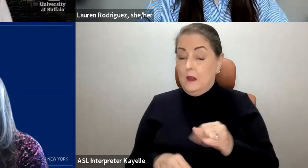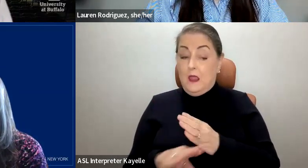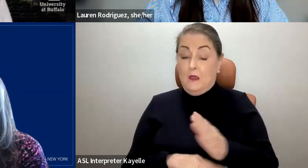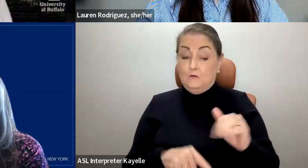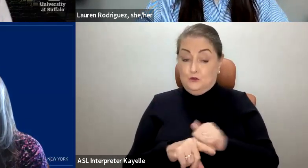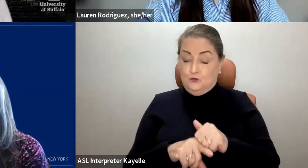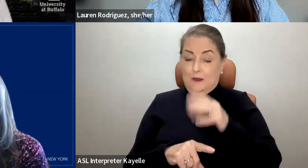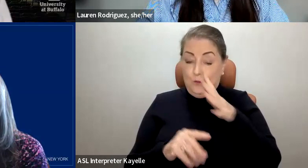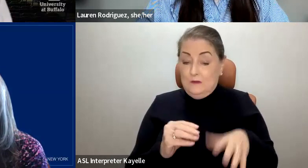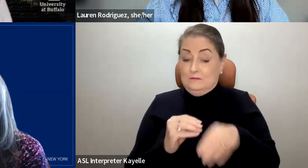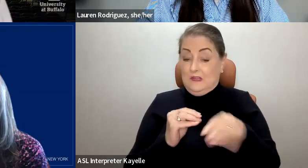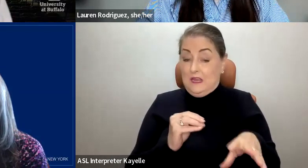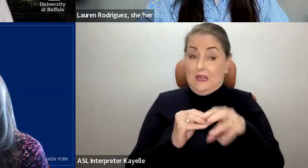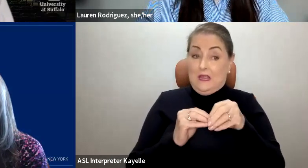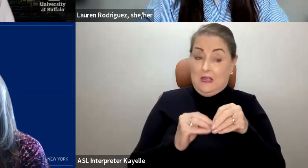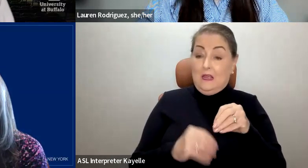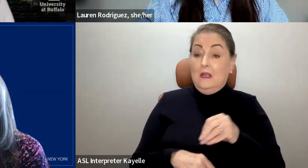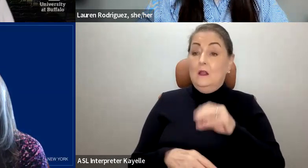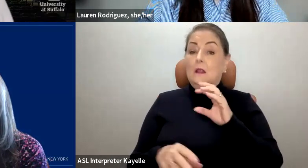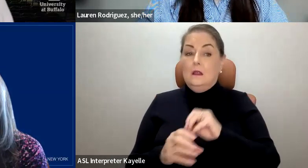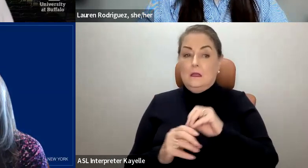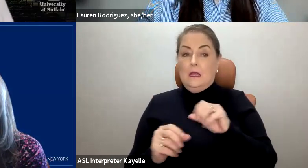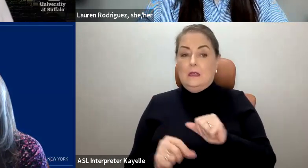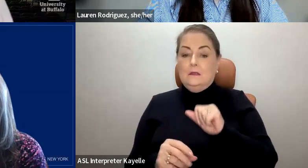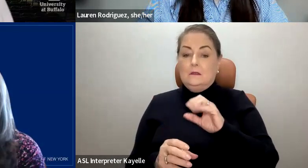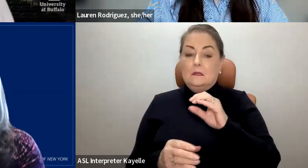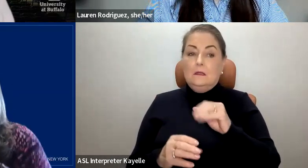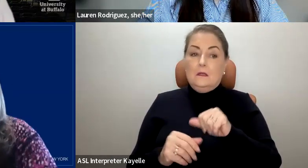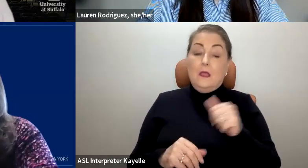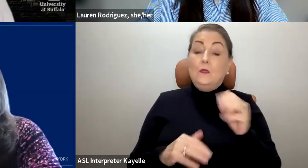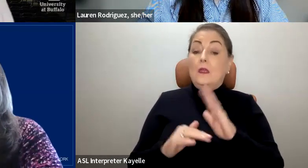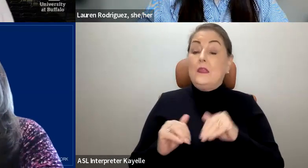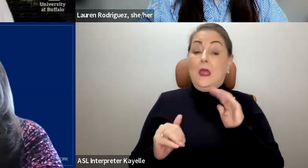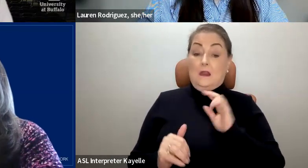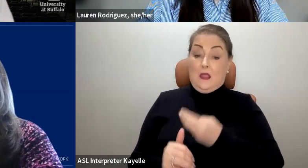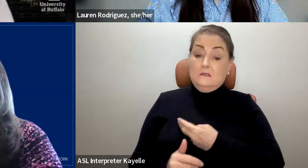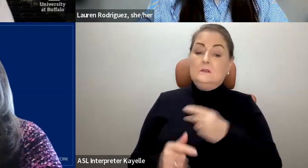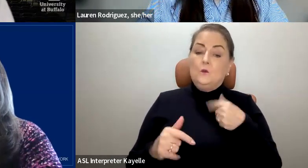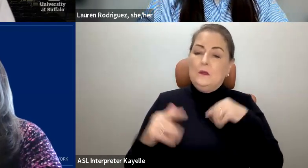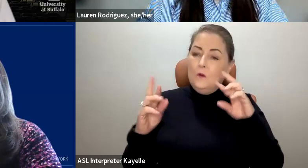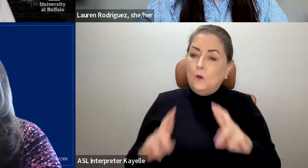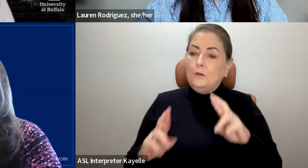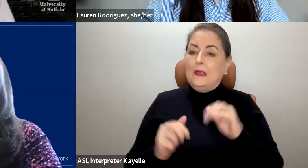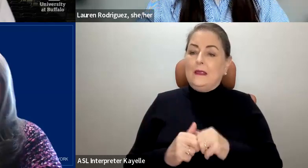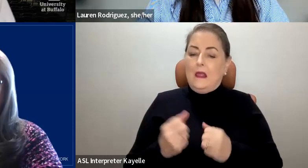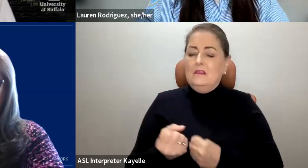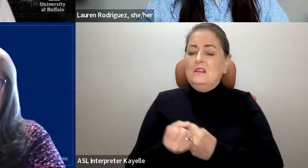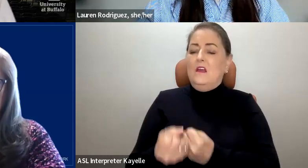people within SUNY who can do this, then beyond SUNY, hopefully, we can start to leverage some other people. And